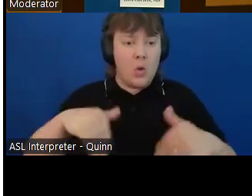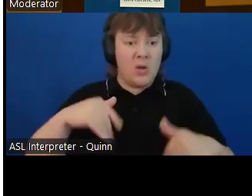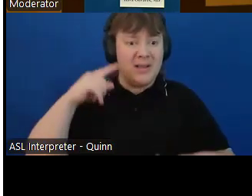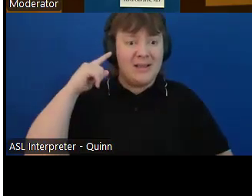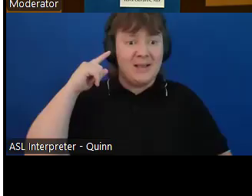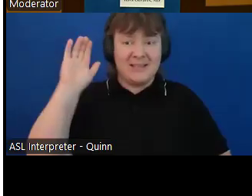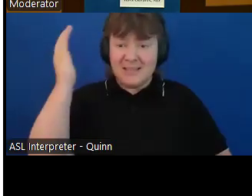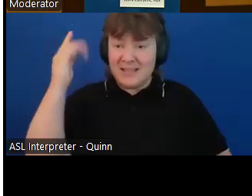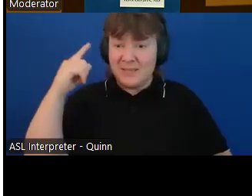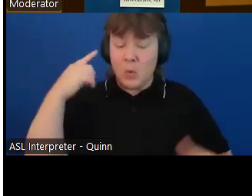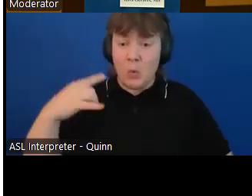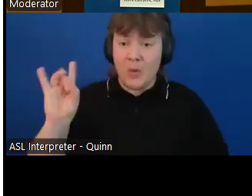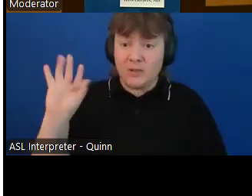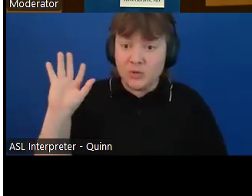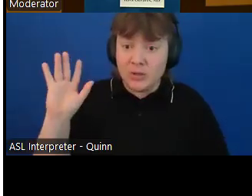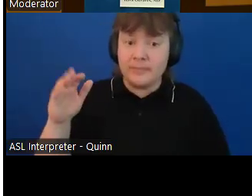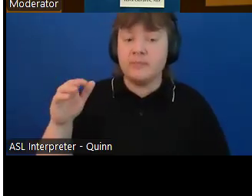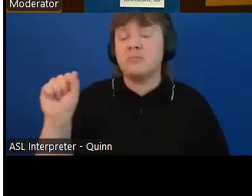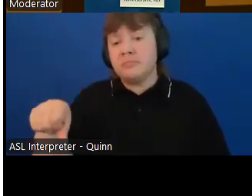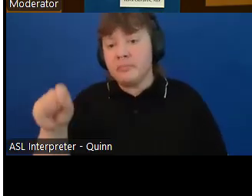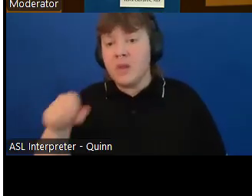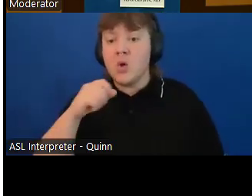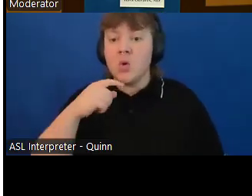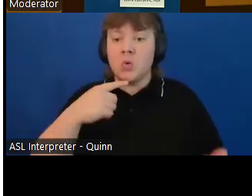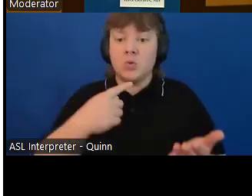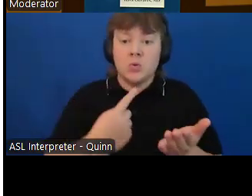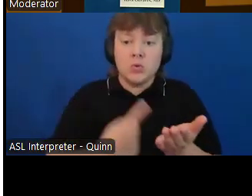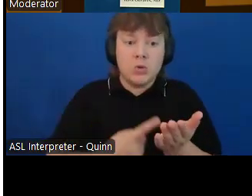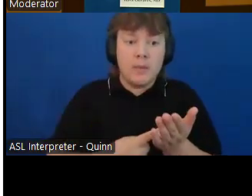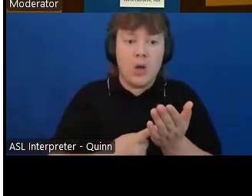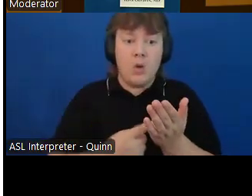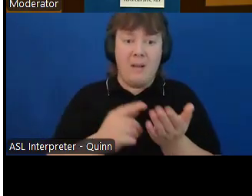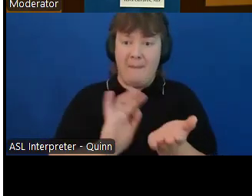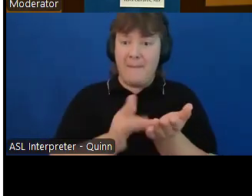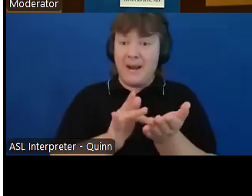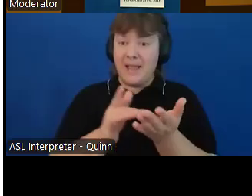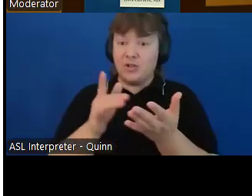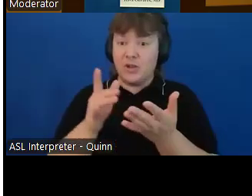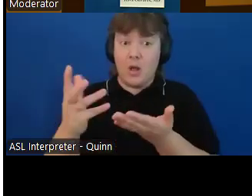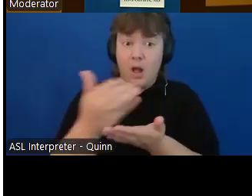and it does to many that we're talking here about fashioning a collection of medications that has a